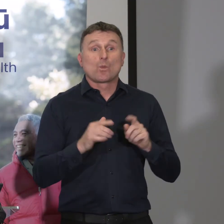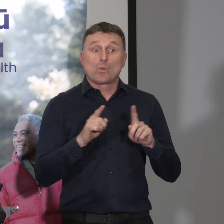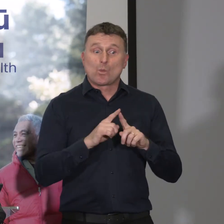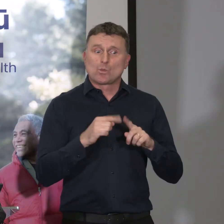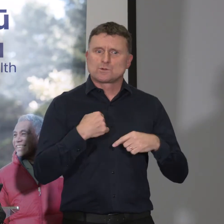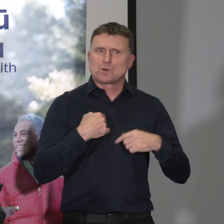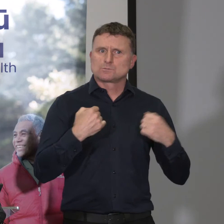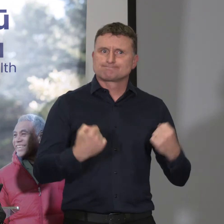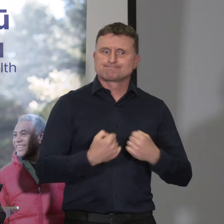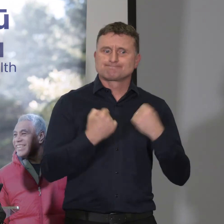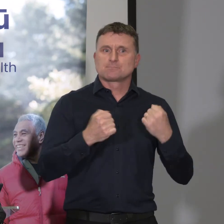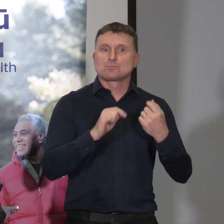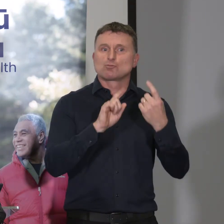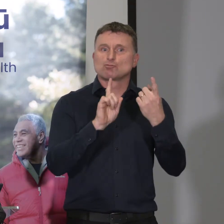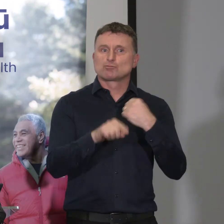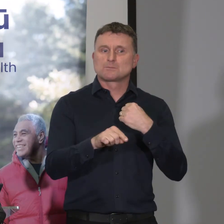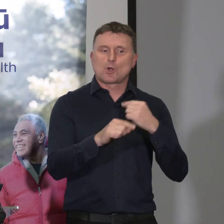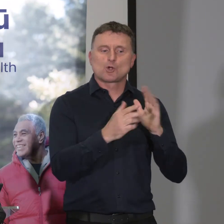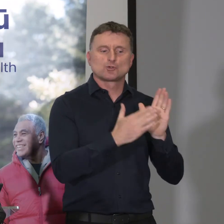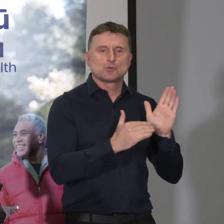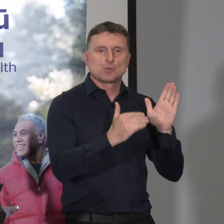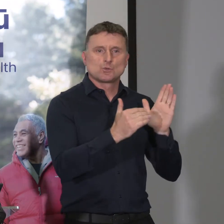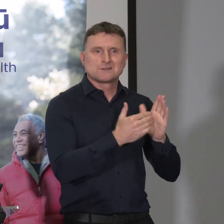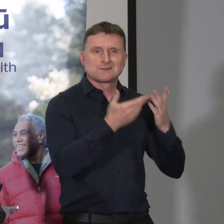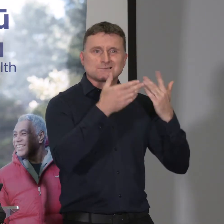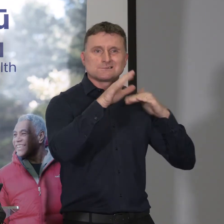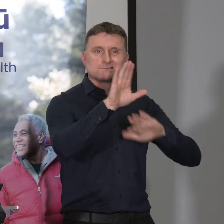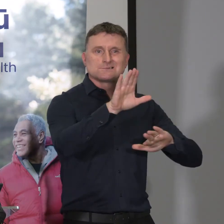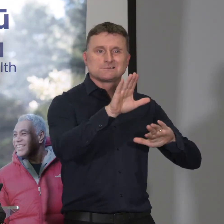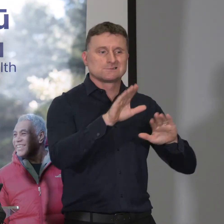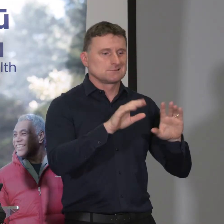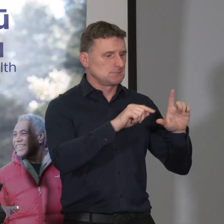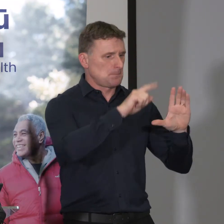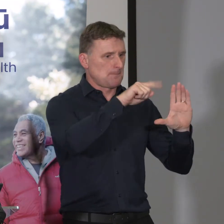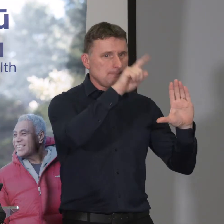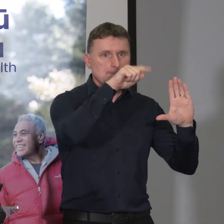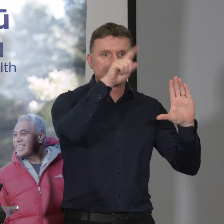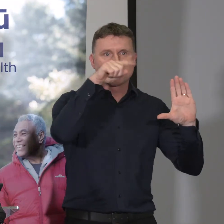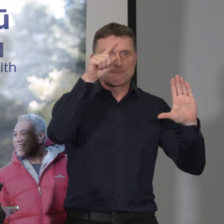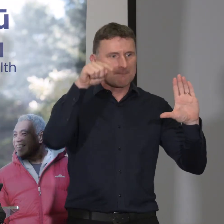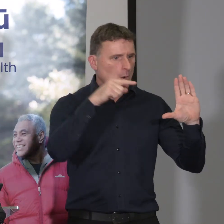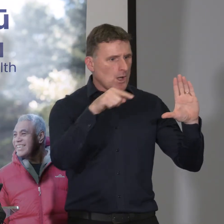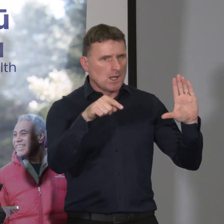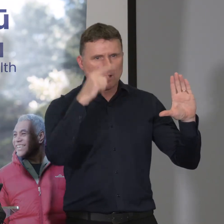now. To continue to inform our response, COVID-19 Ling